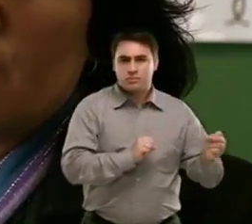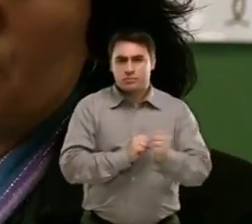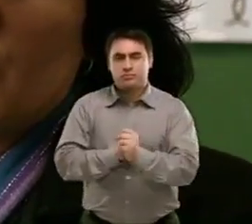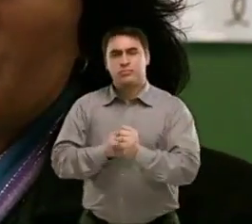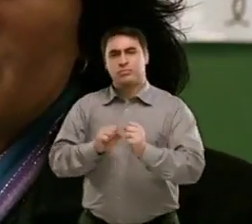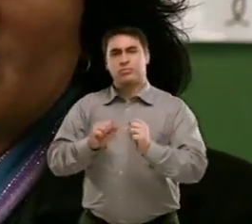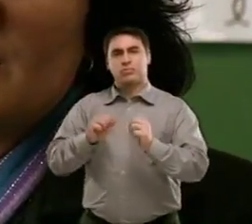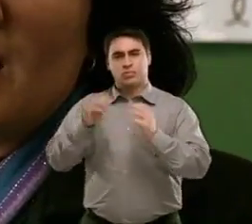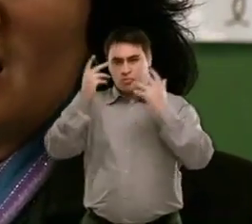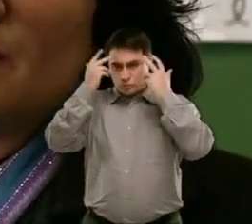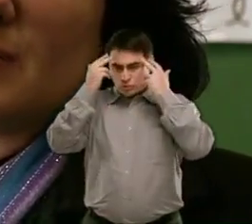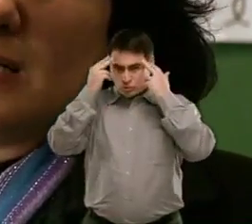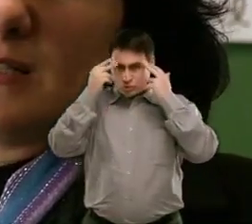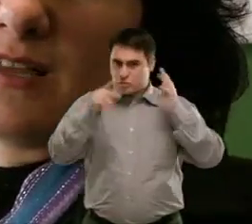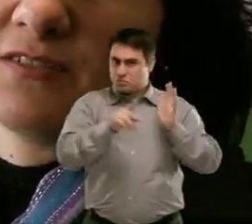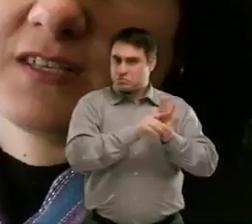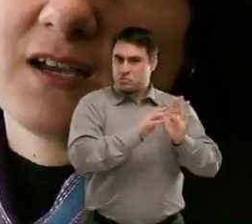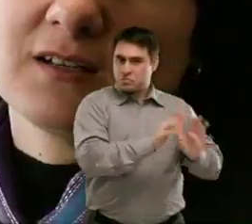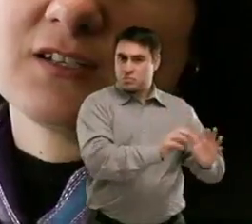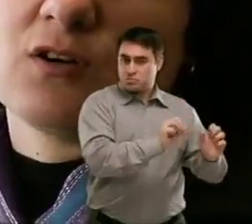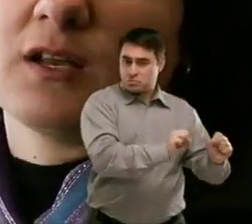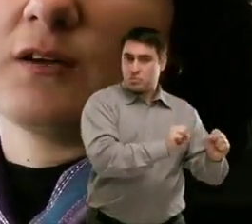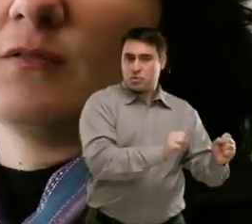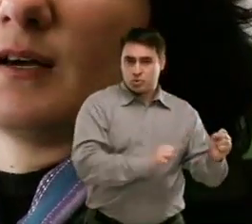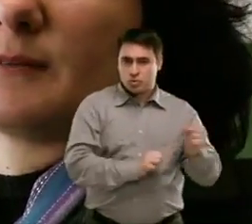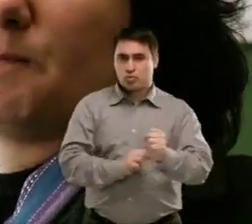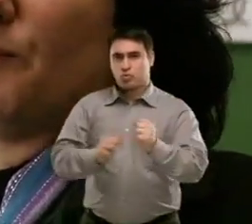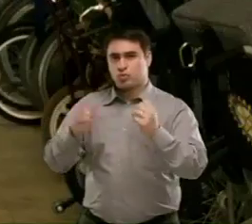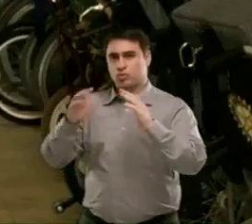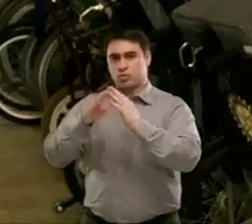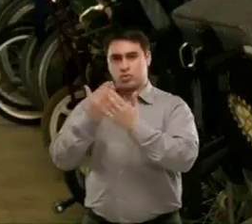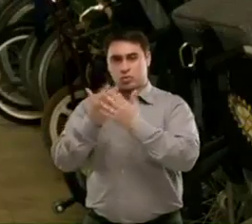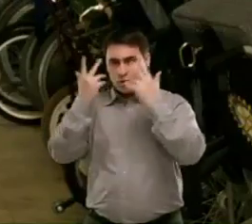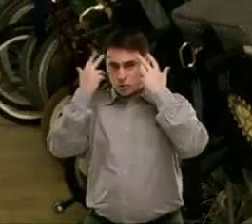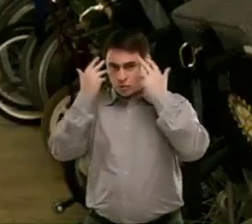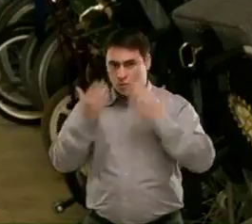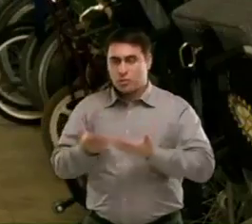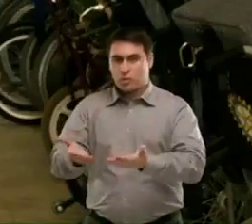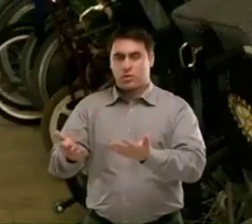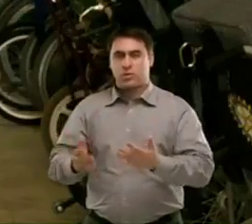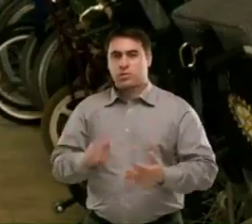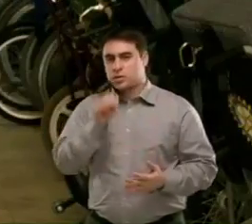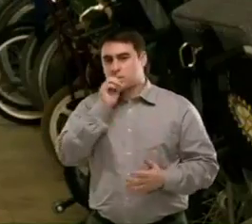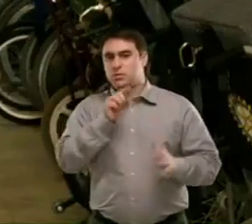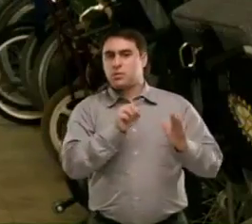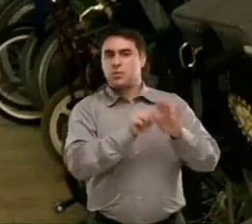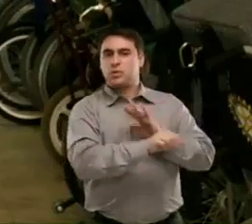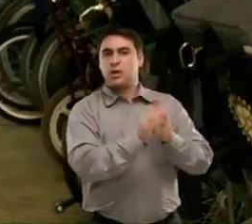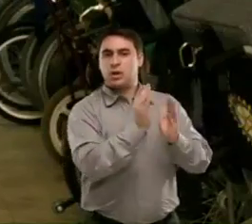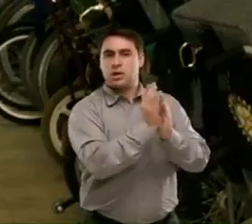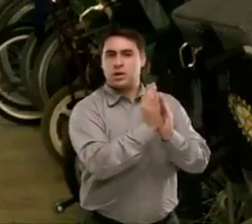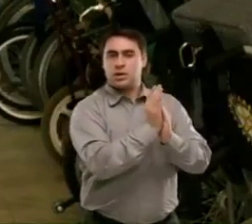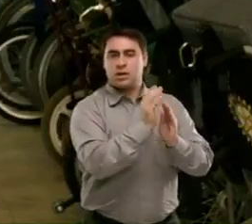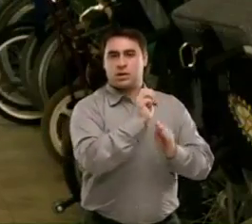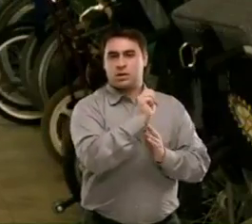so they must be in a general school. If you ask me if APAEs are being shutdown, I have to say I don't know.